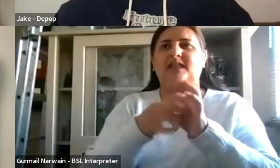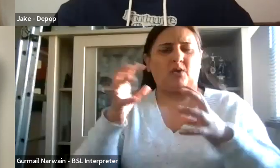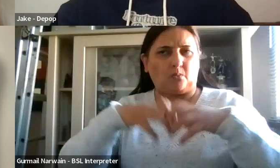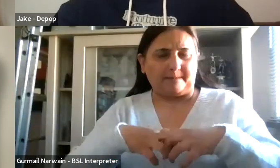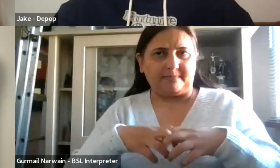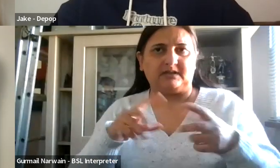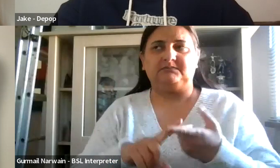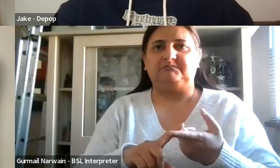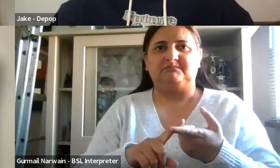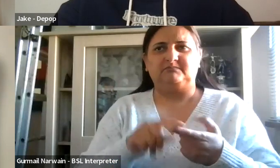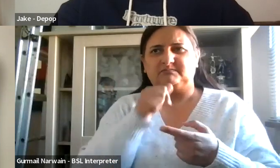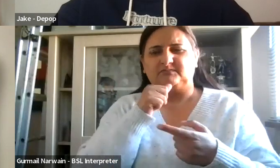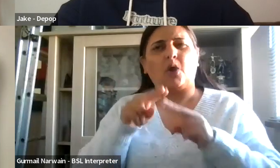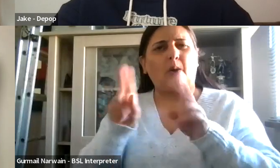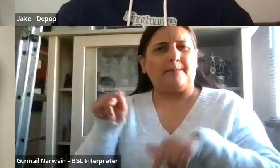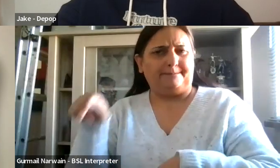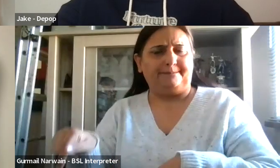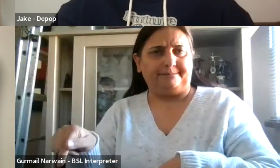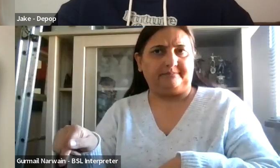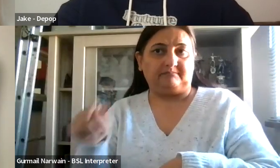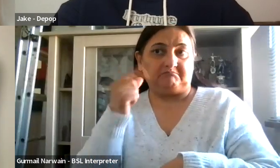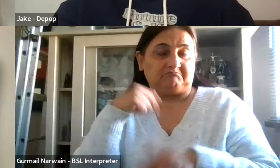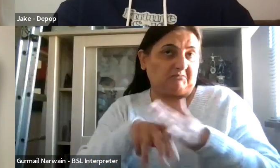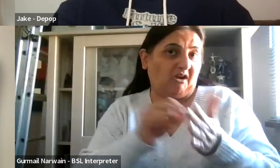either, for usually at home, but may well be in the office, you know a different type